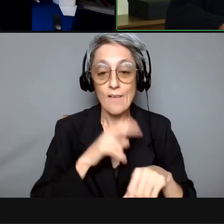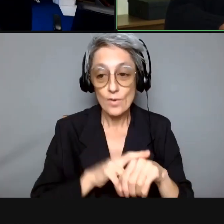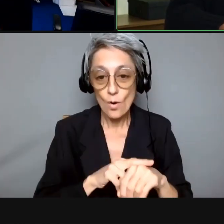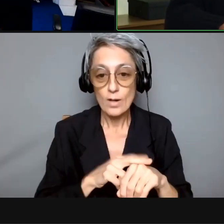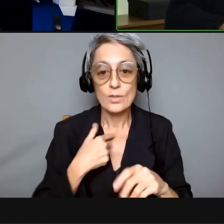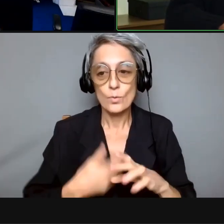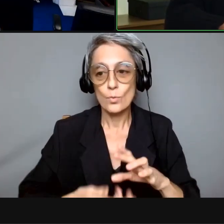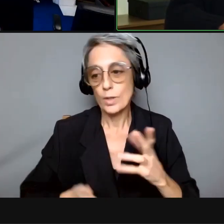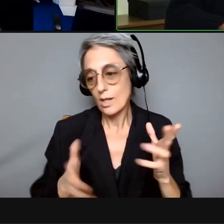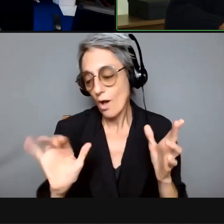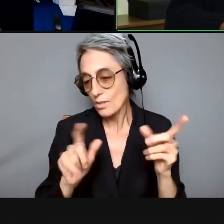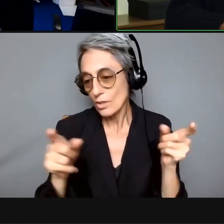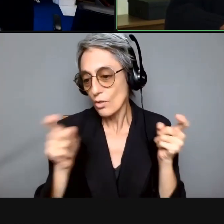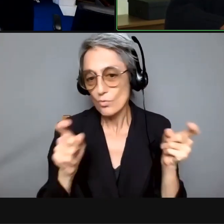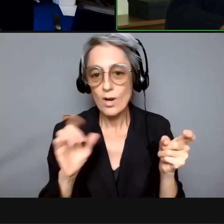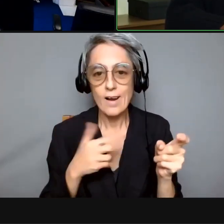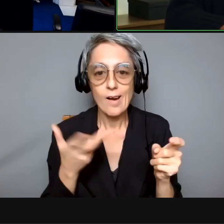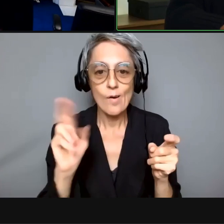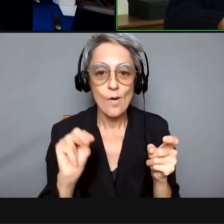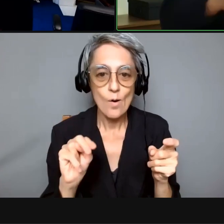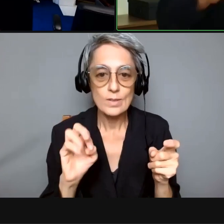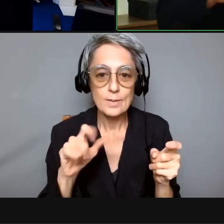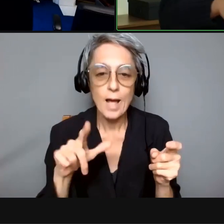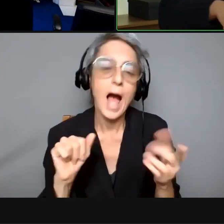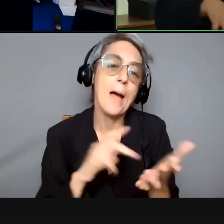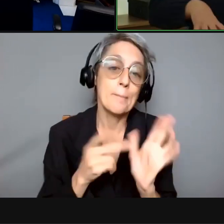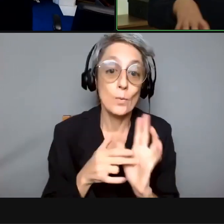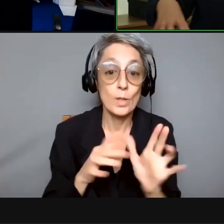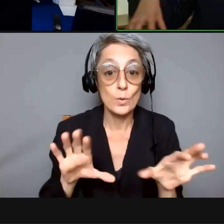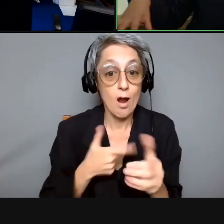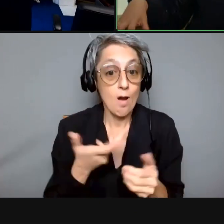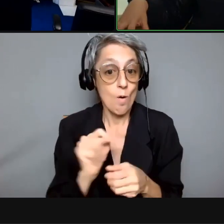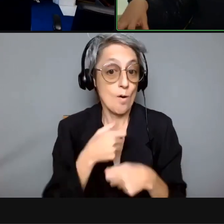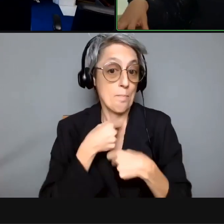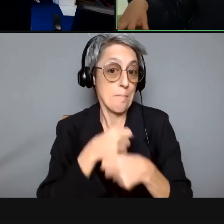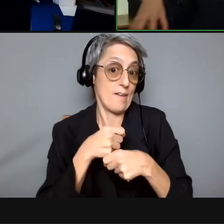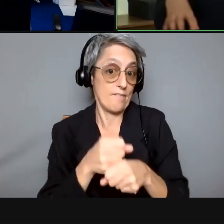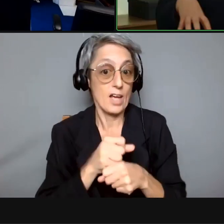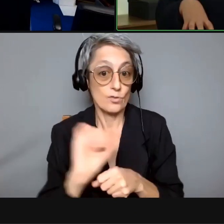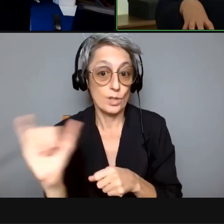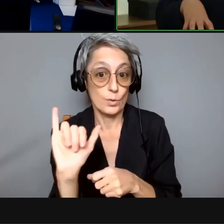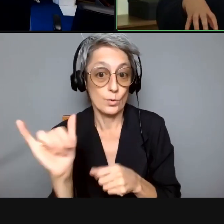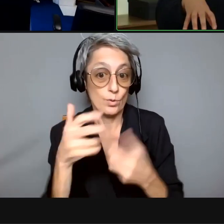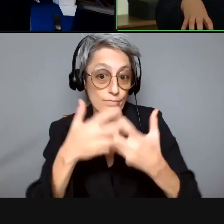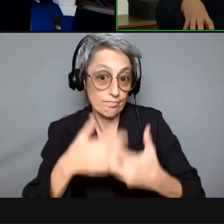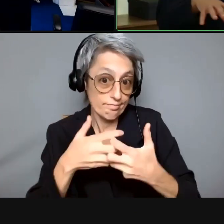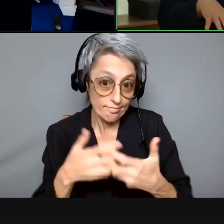some of our own supply manufacturing. So all of those had to be tackled in order for us